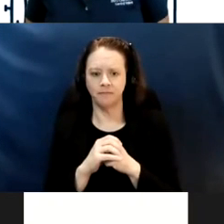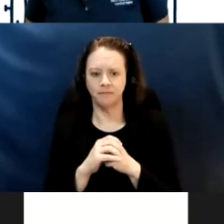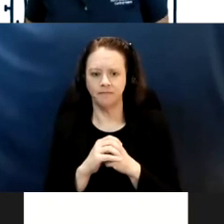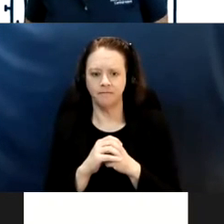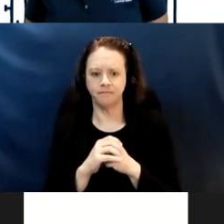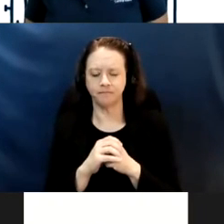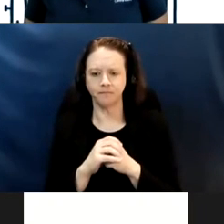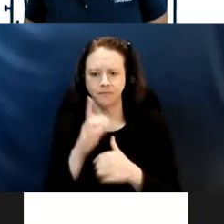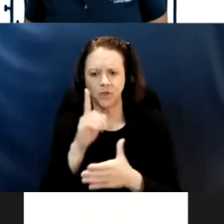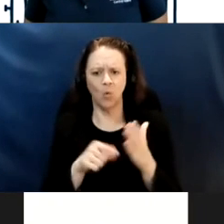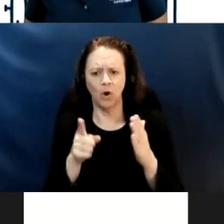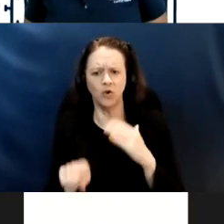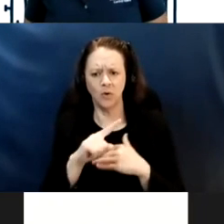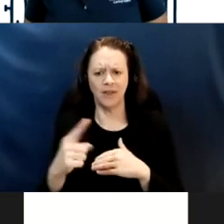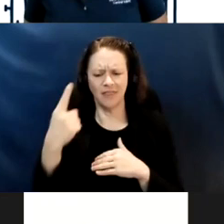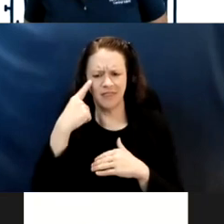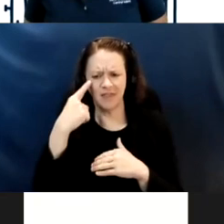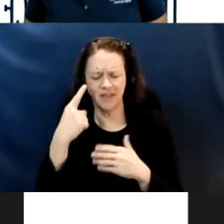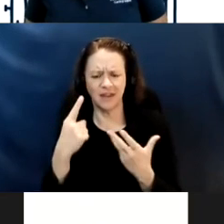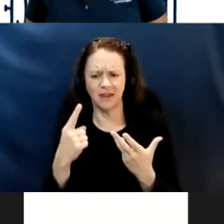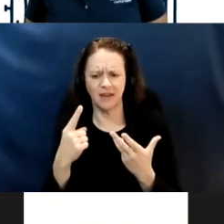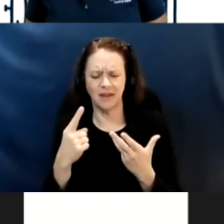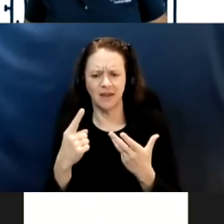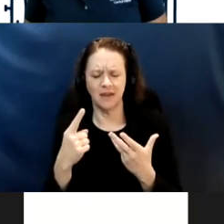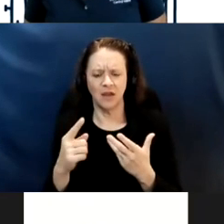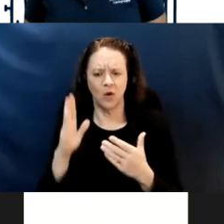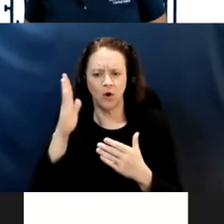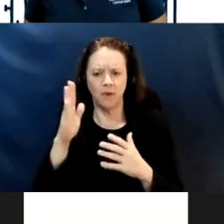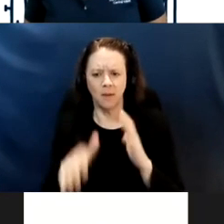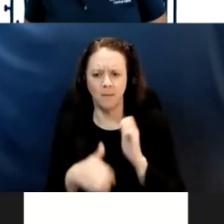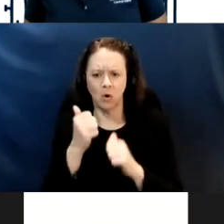as a CIL, what's been your most successful outreach, do you think?